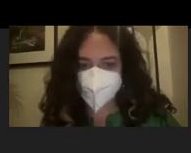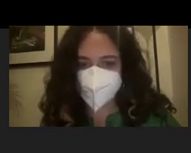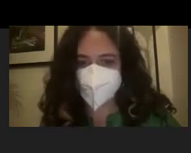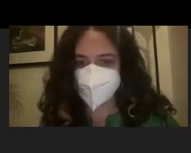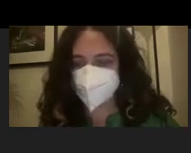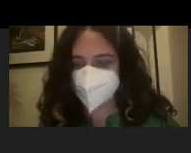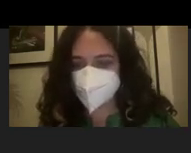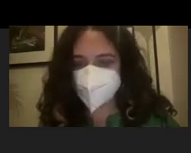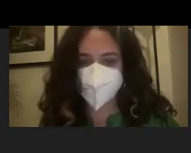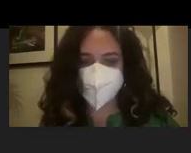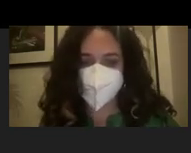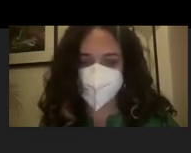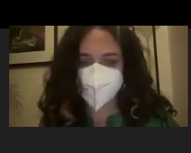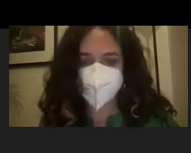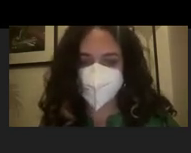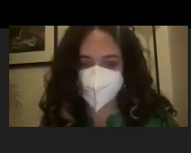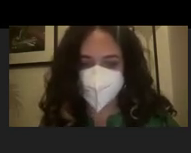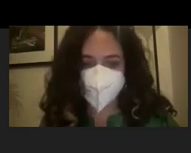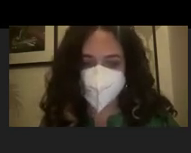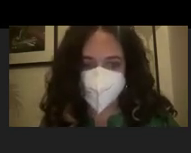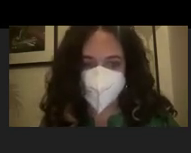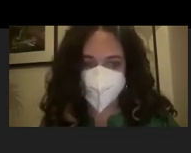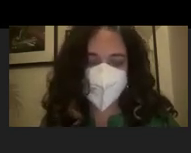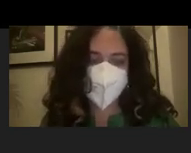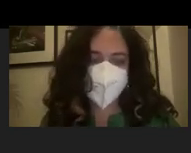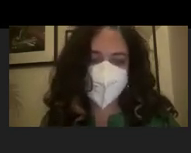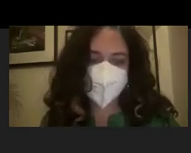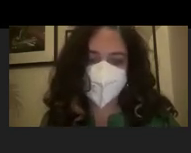that have to produce some kind of documentation to prove their sickness to the police all young